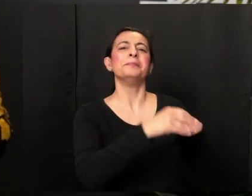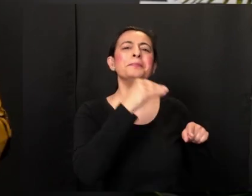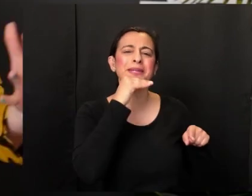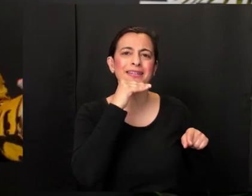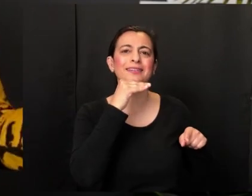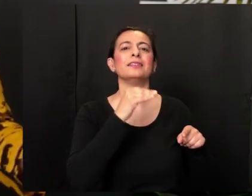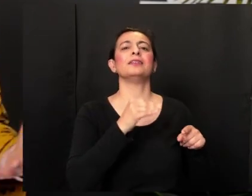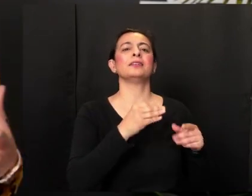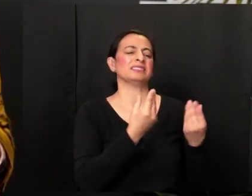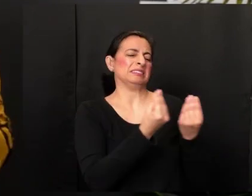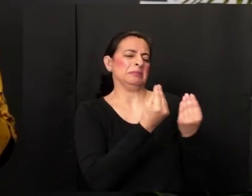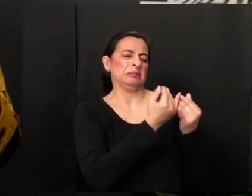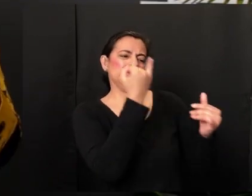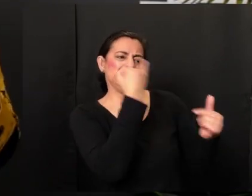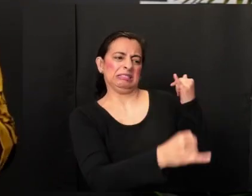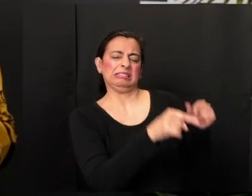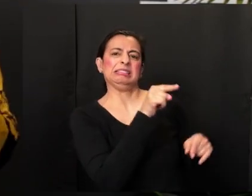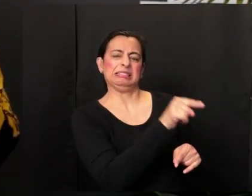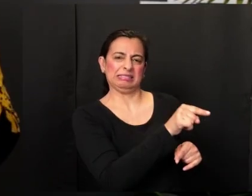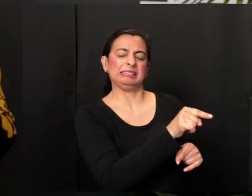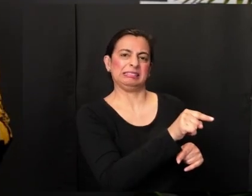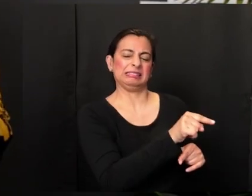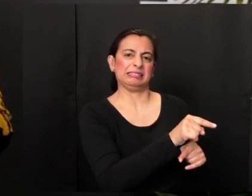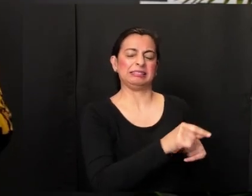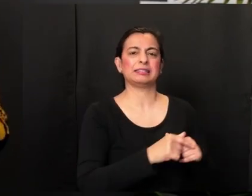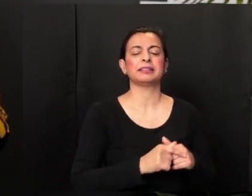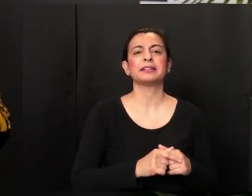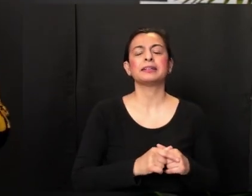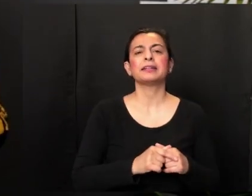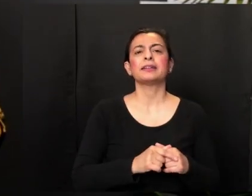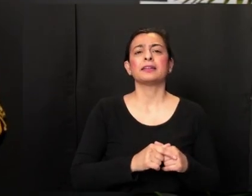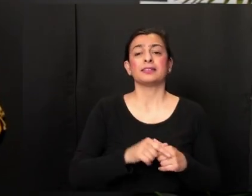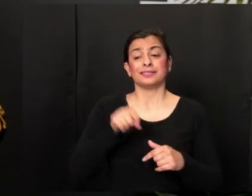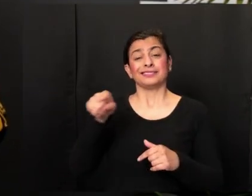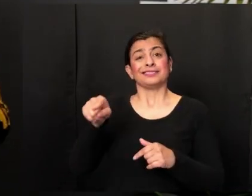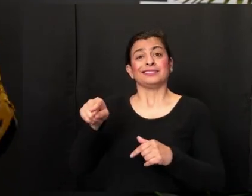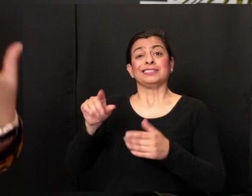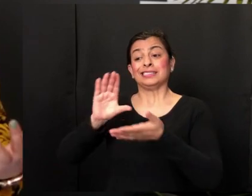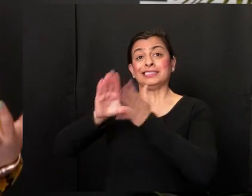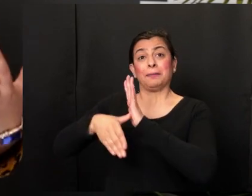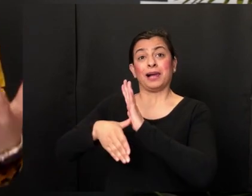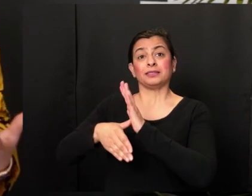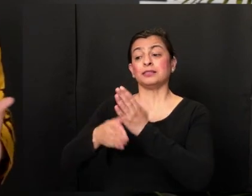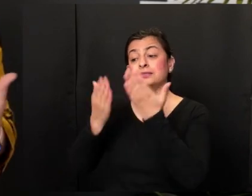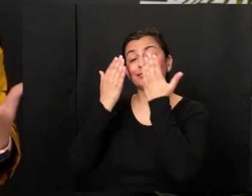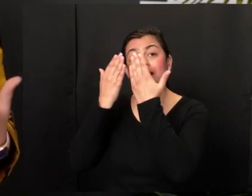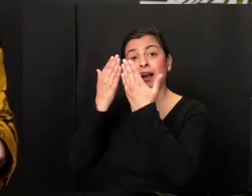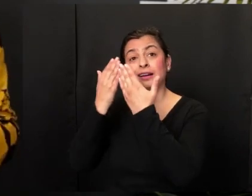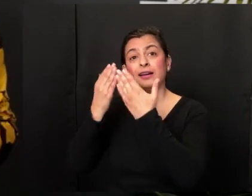In disability studies, this is known as a medical model of disabilities and often views disabilities